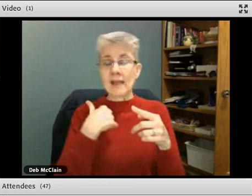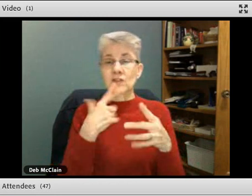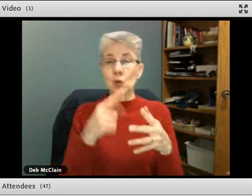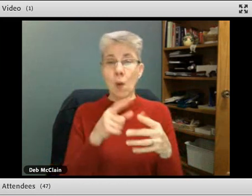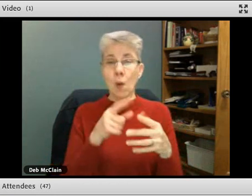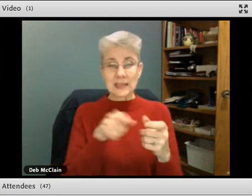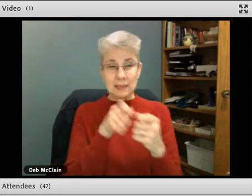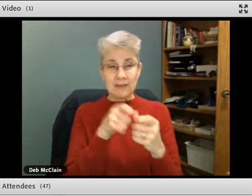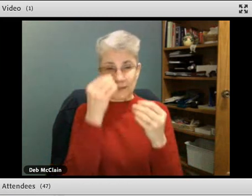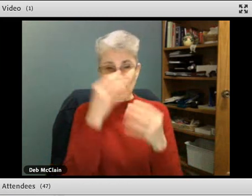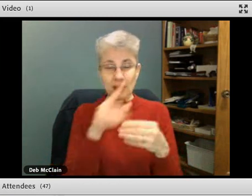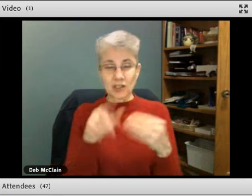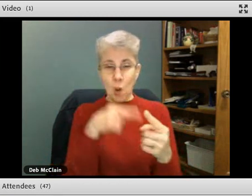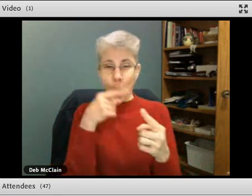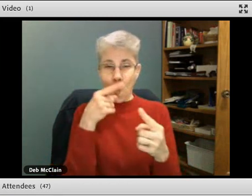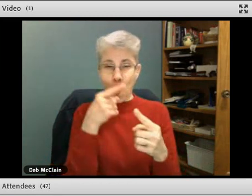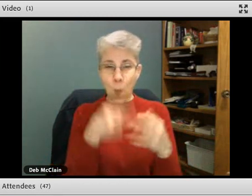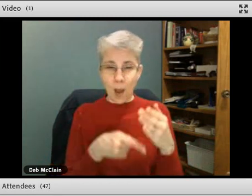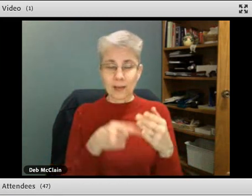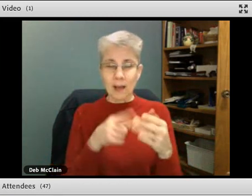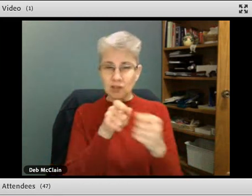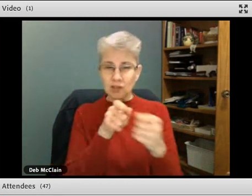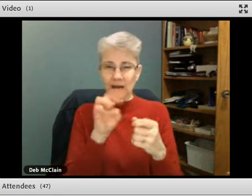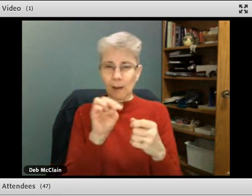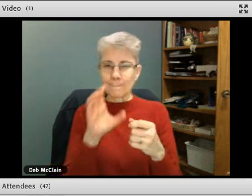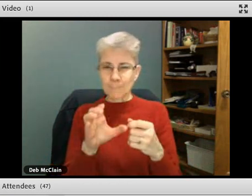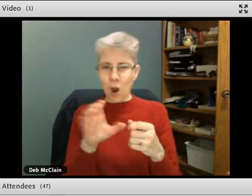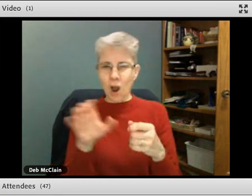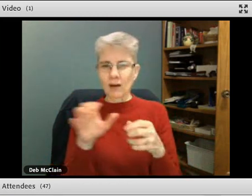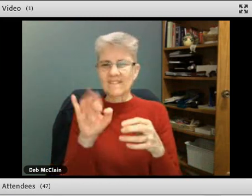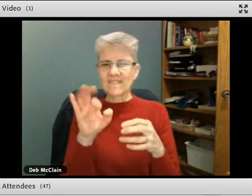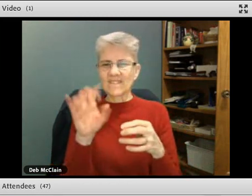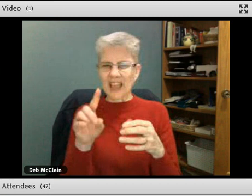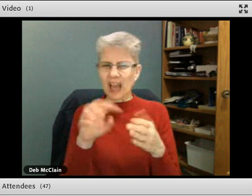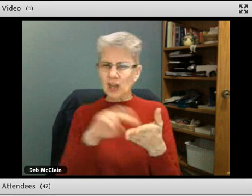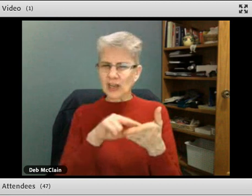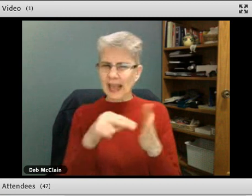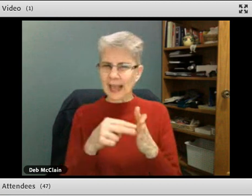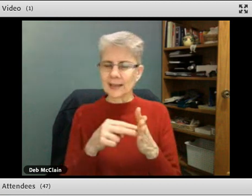go to the Library of Congress website, and you'll be able to find it. But it can be a little too detailed.